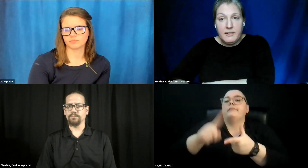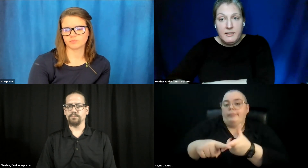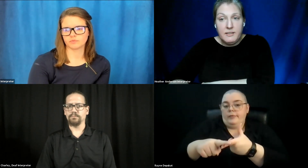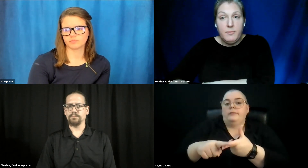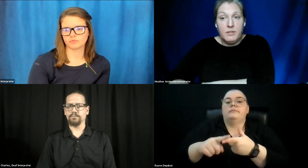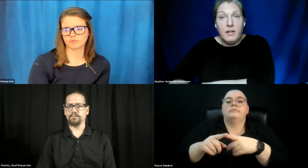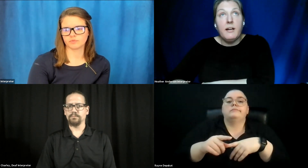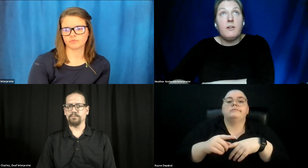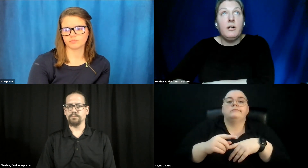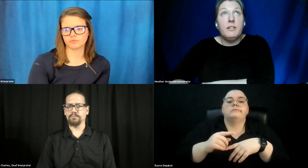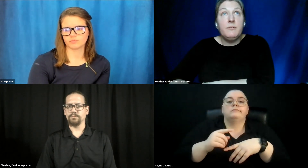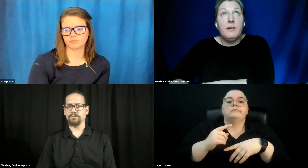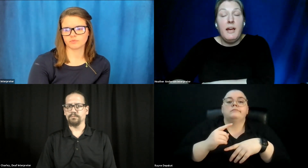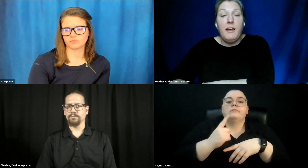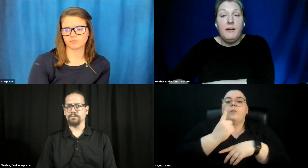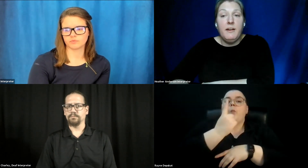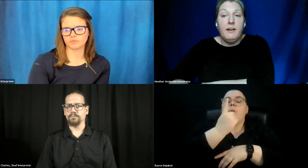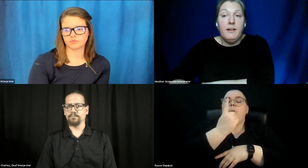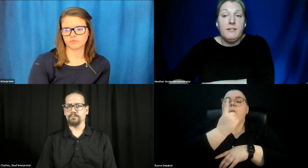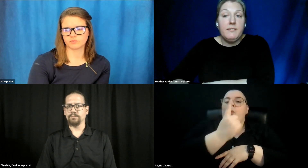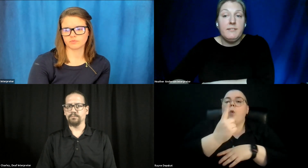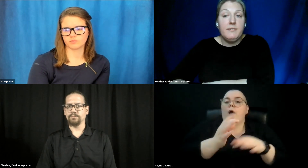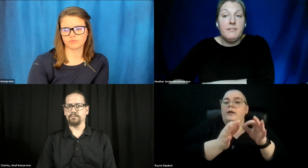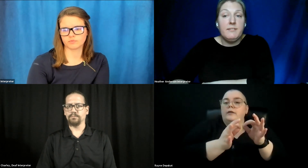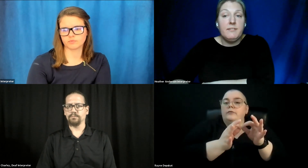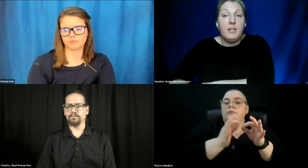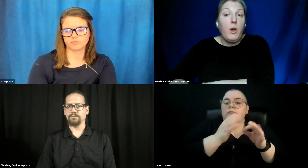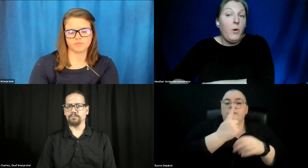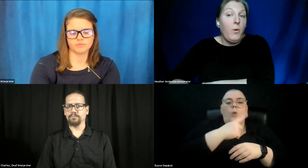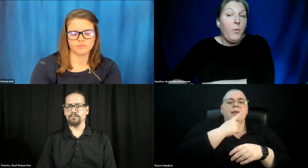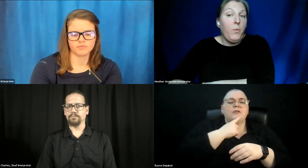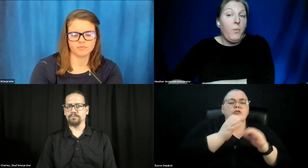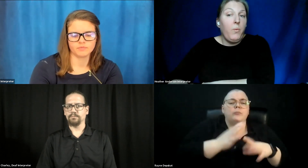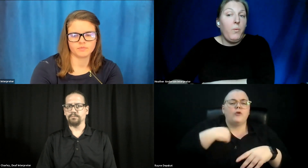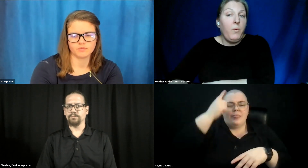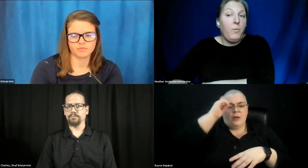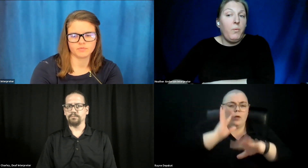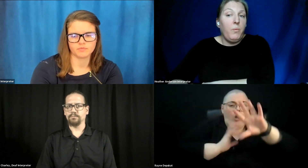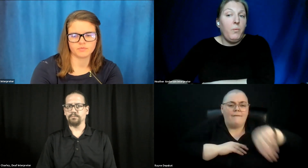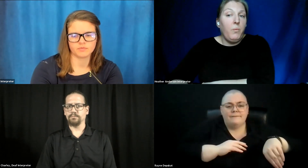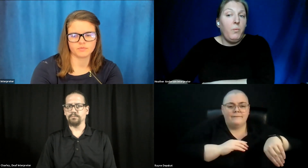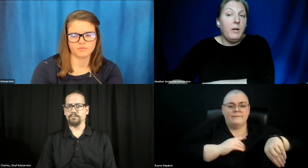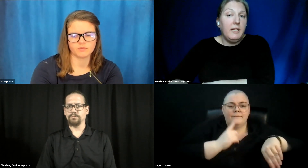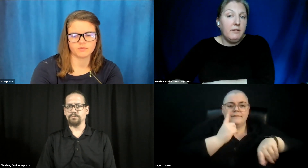I will recognize I will call you and